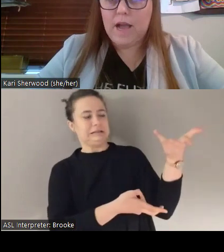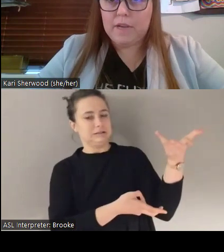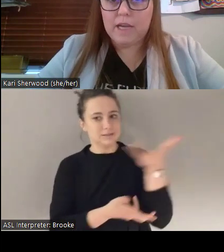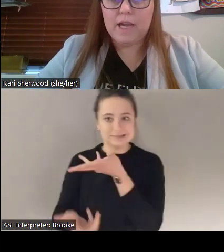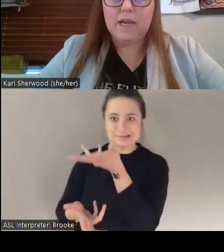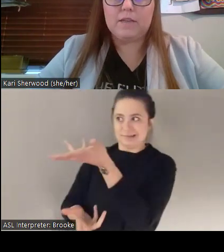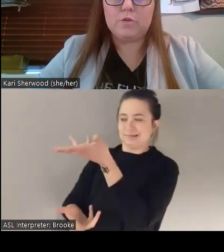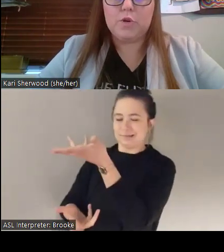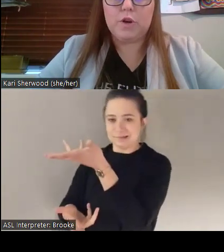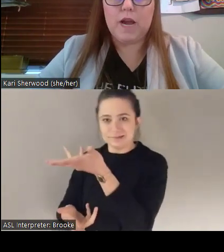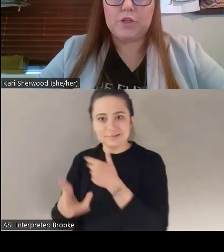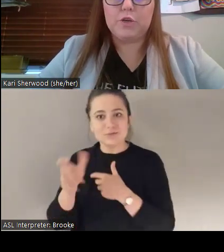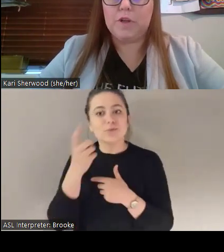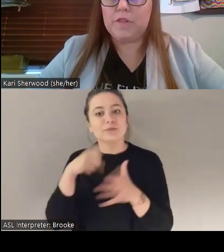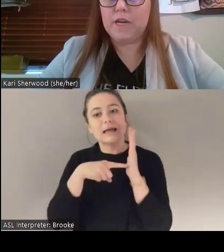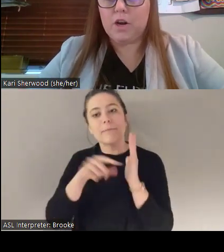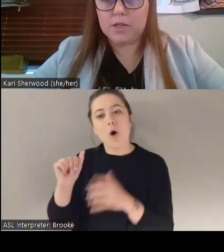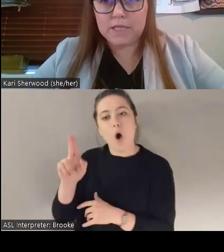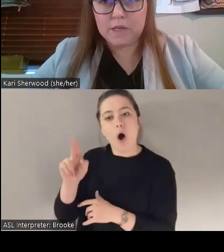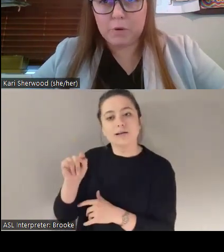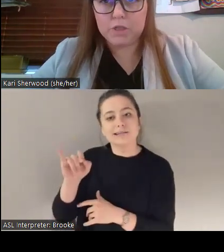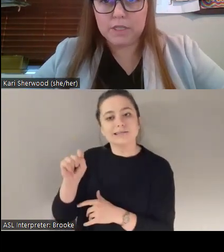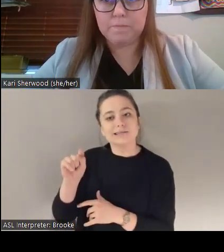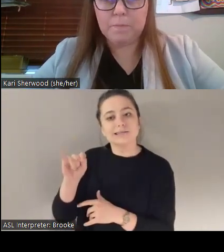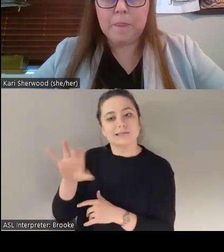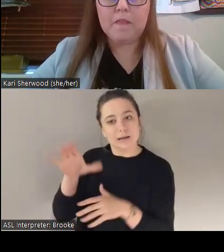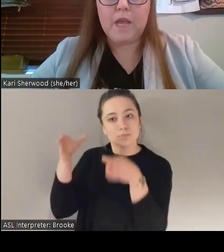having a social interaction with a non-autistic person,